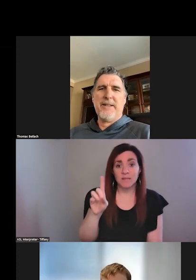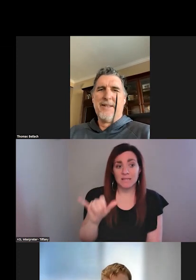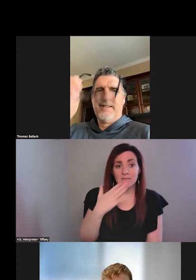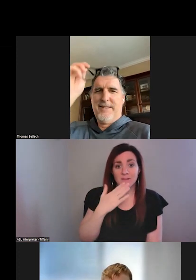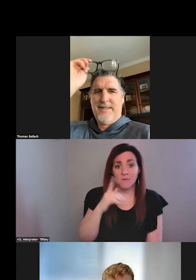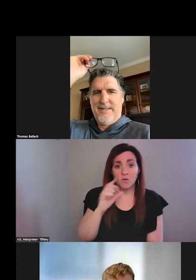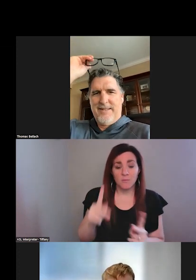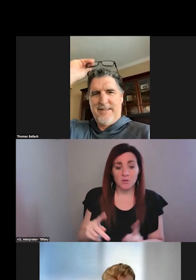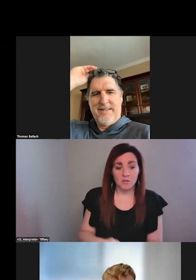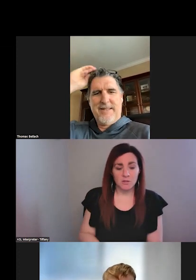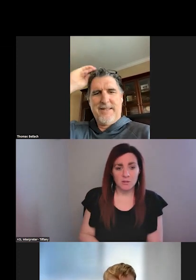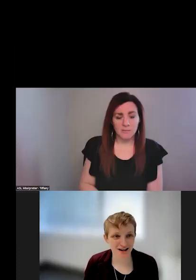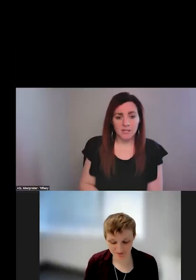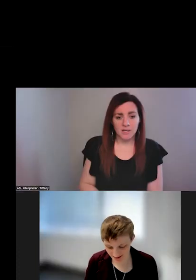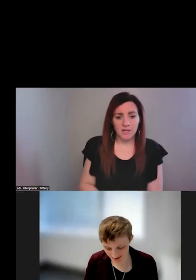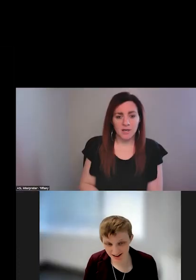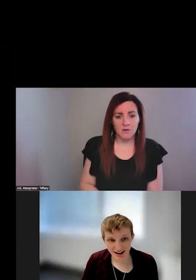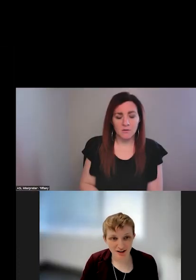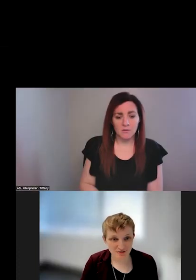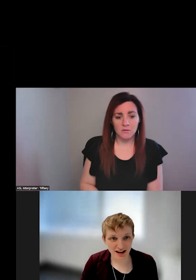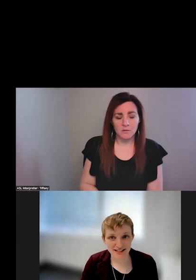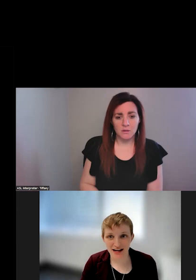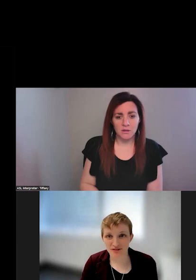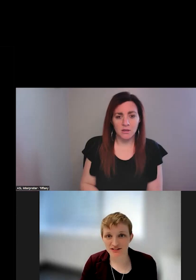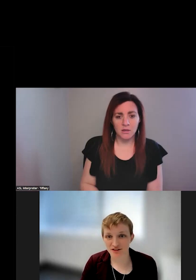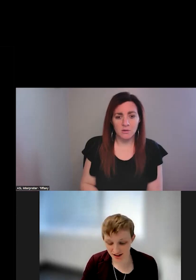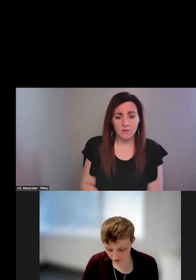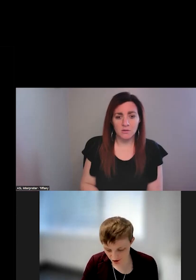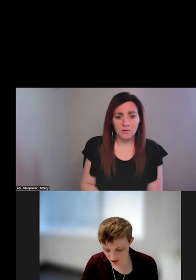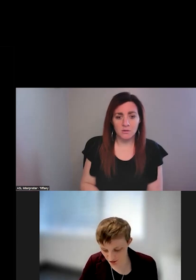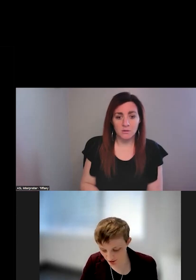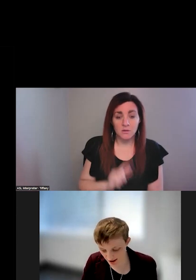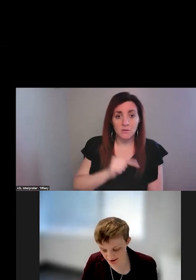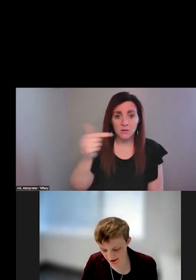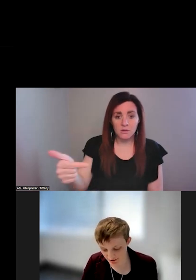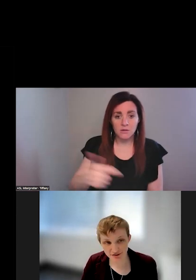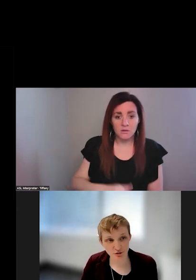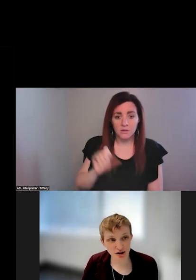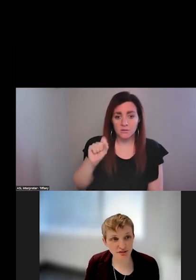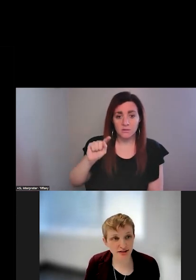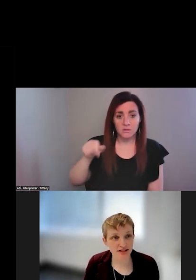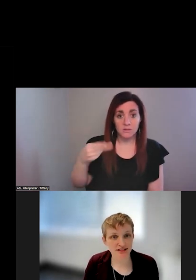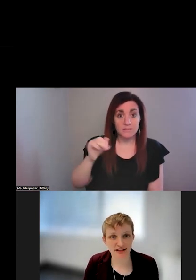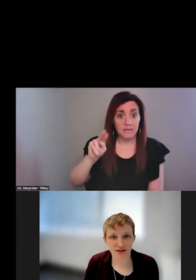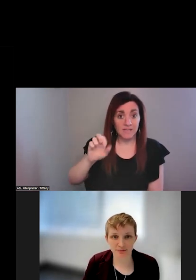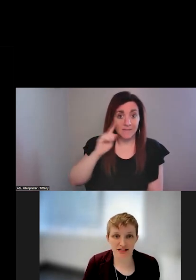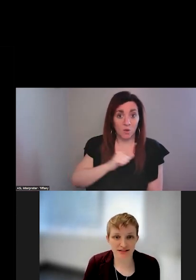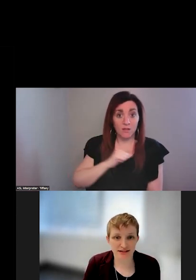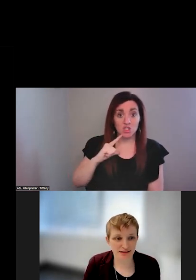WONDERFUL. THANK YOU SO MUCH, TOM. ALL RIGHT. I WANT TO TURN IT OVER TO STEPHANIE FOR THE LEGISLATIVE UPDATES.